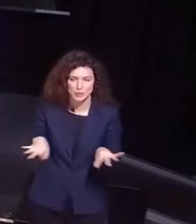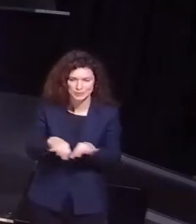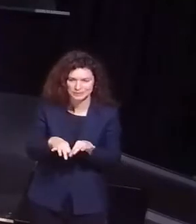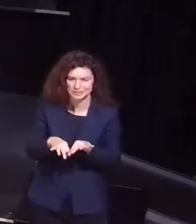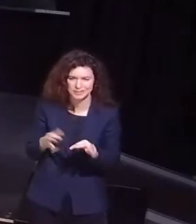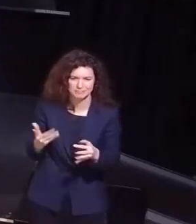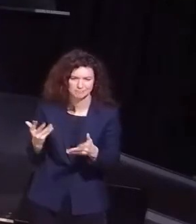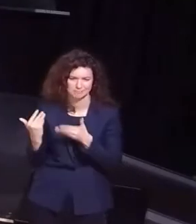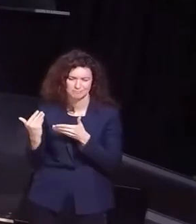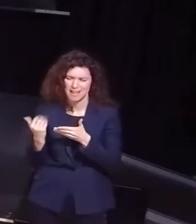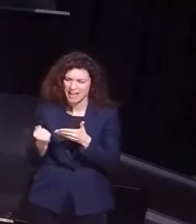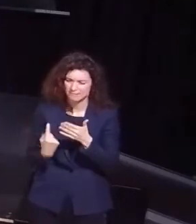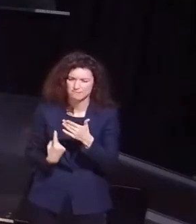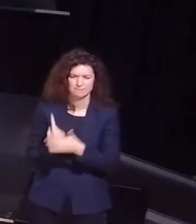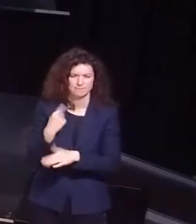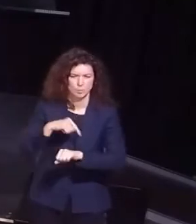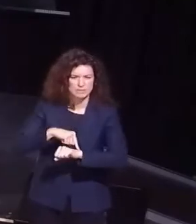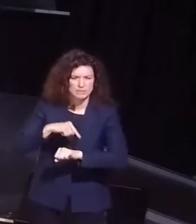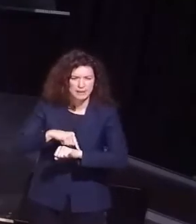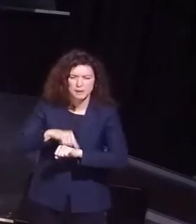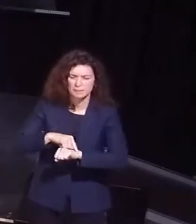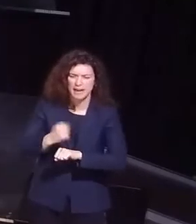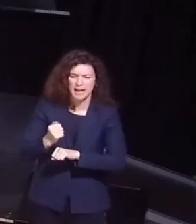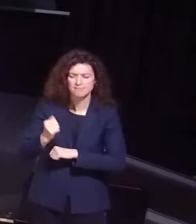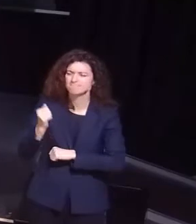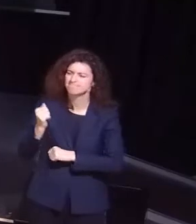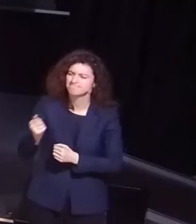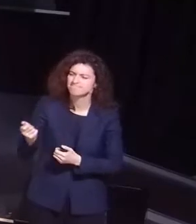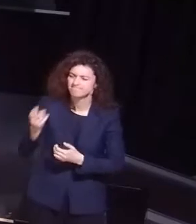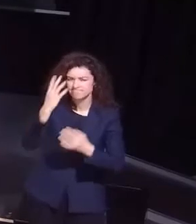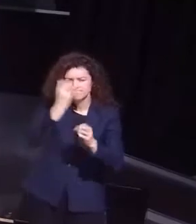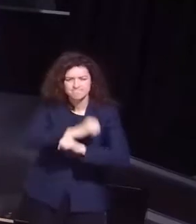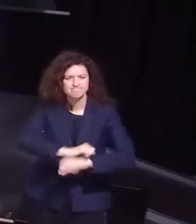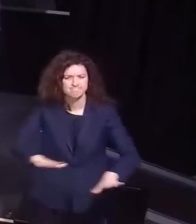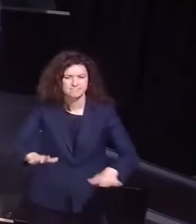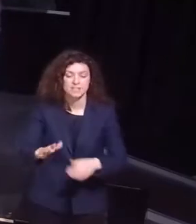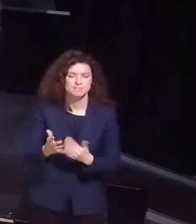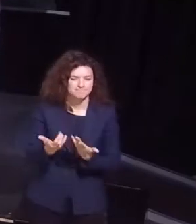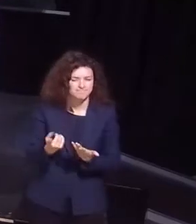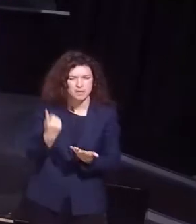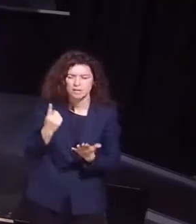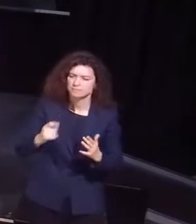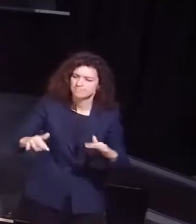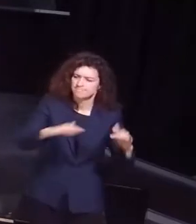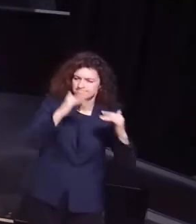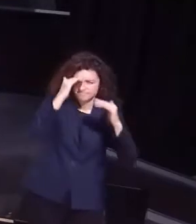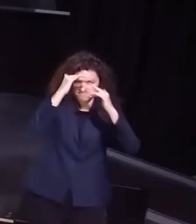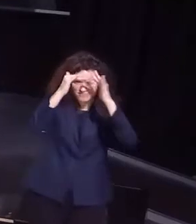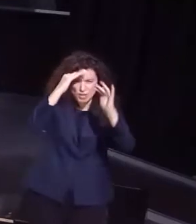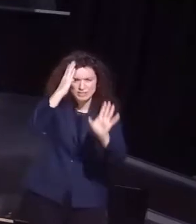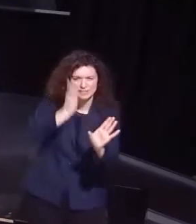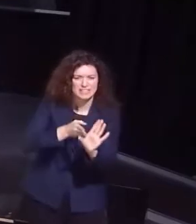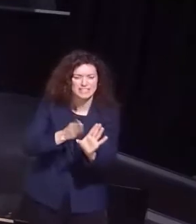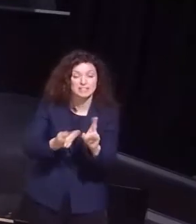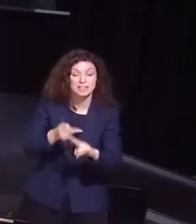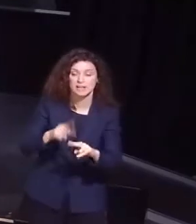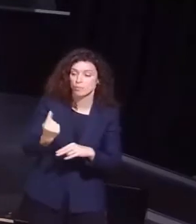where the prevailing wisdom was that... ..if you had a single accessibility subject matter expert in the studio,